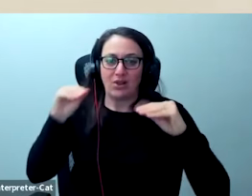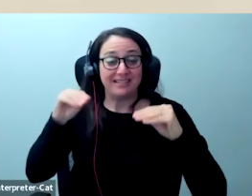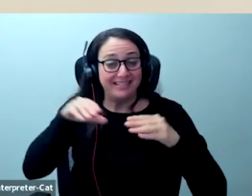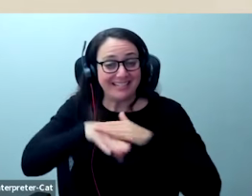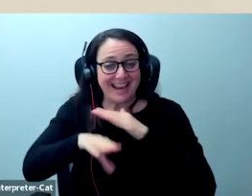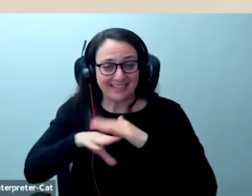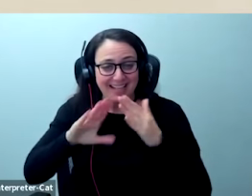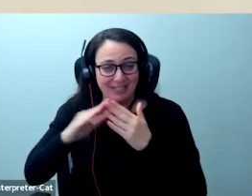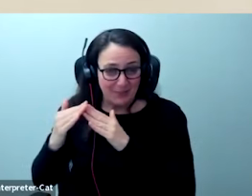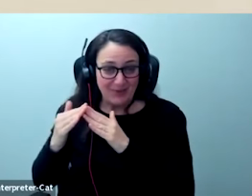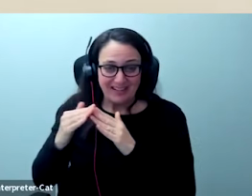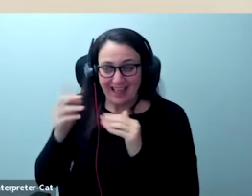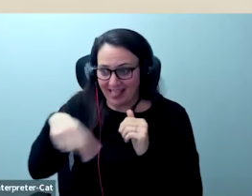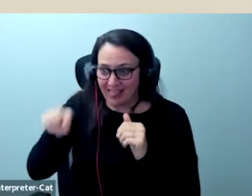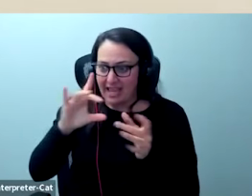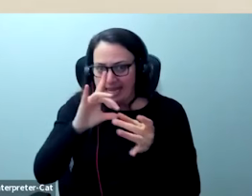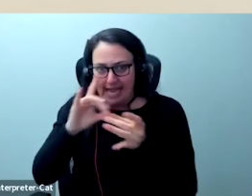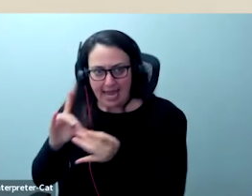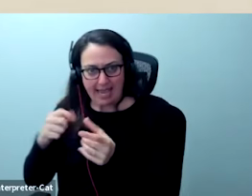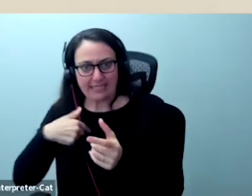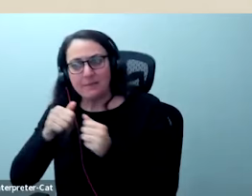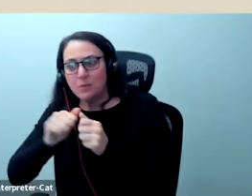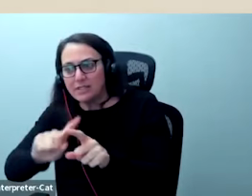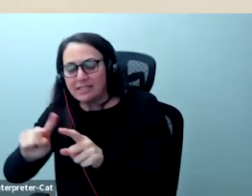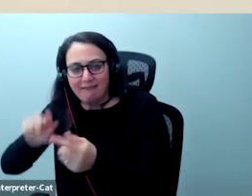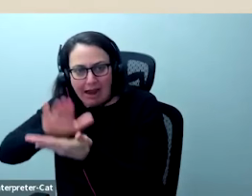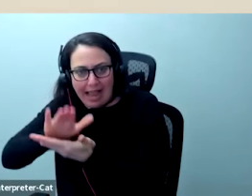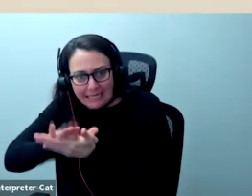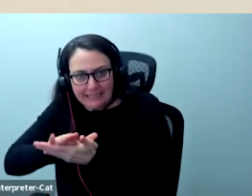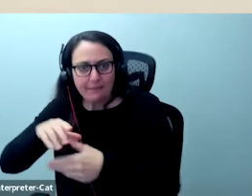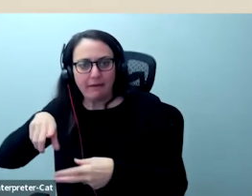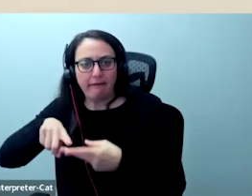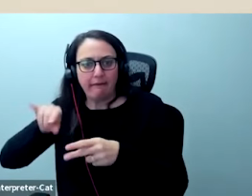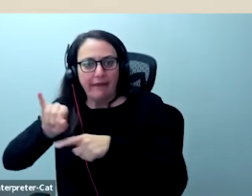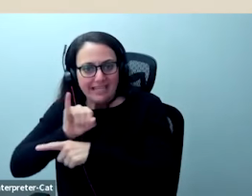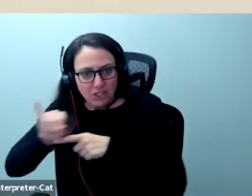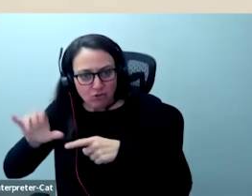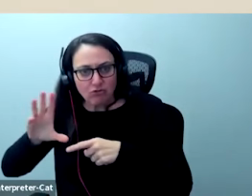because they were able to connect me with academia, industry and advocacy organizations